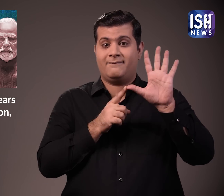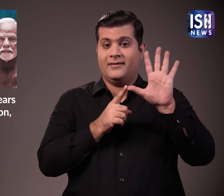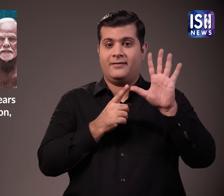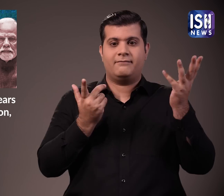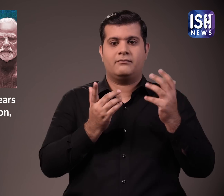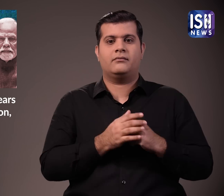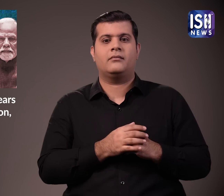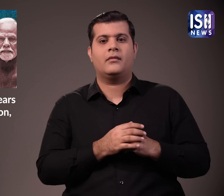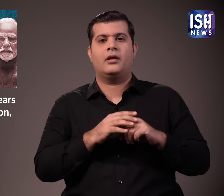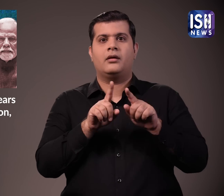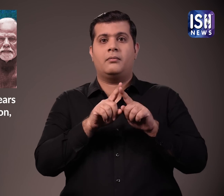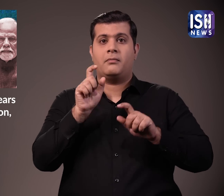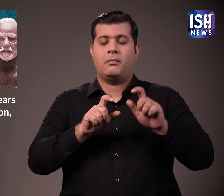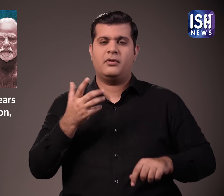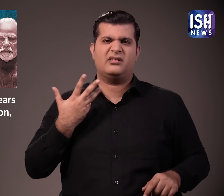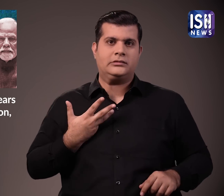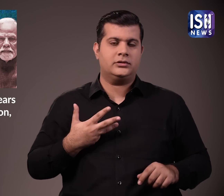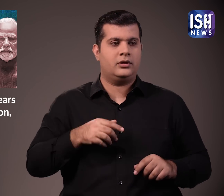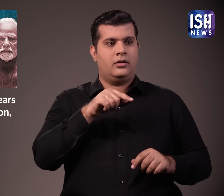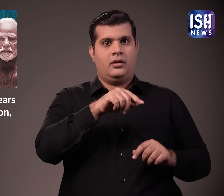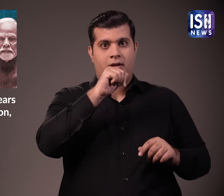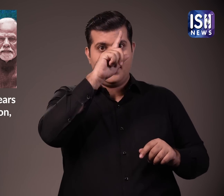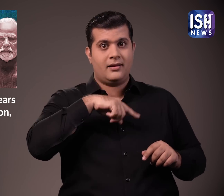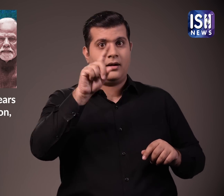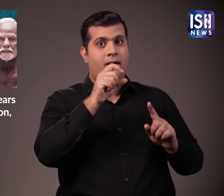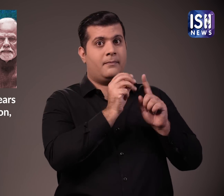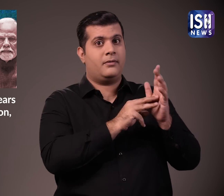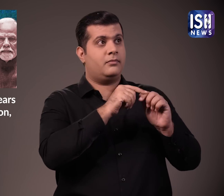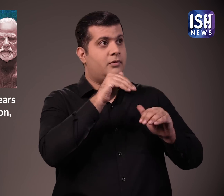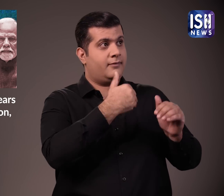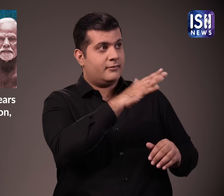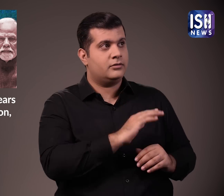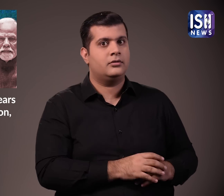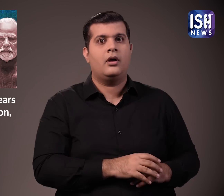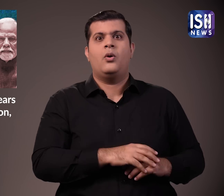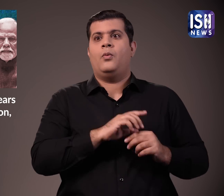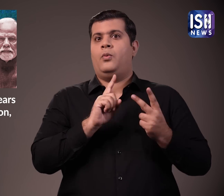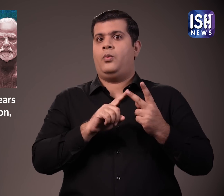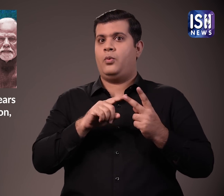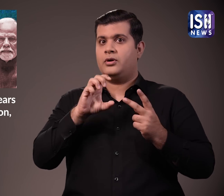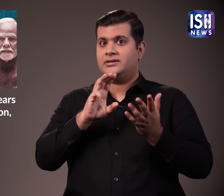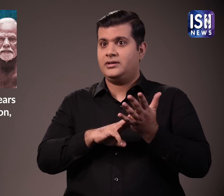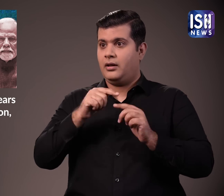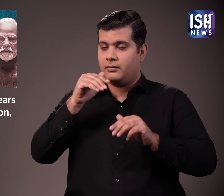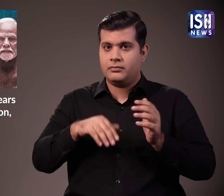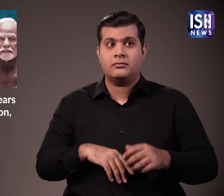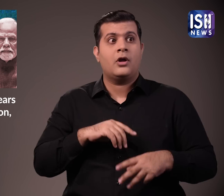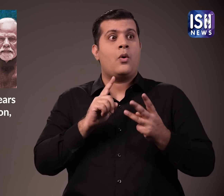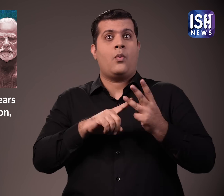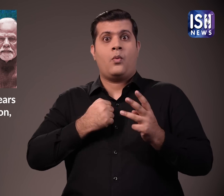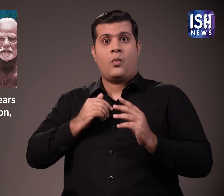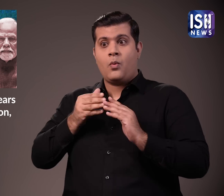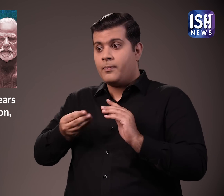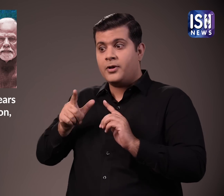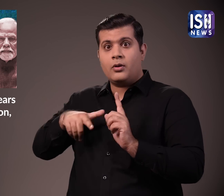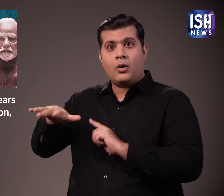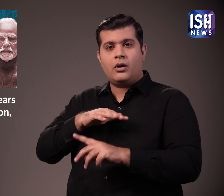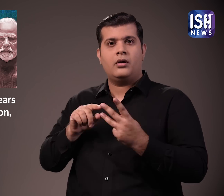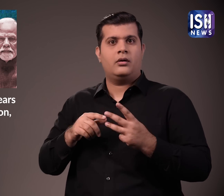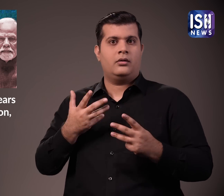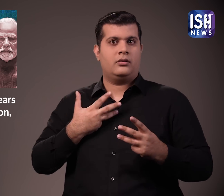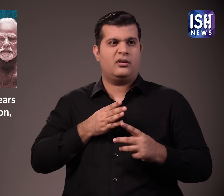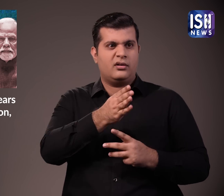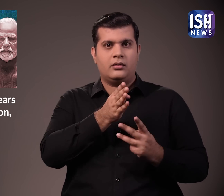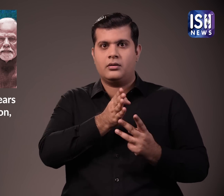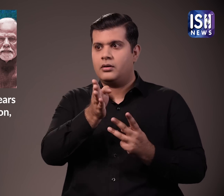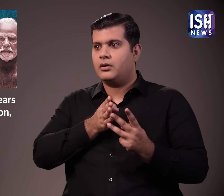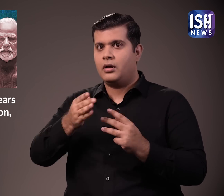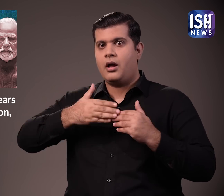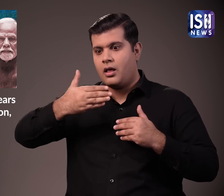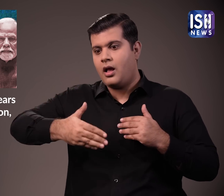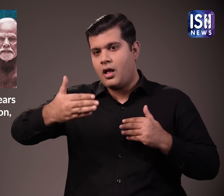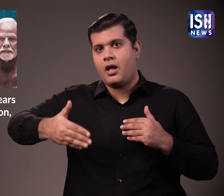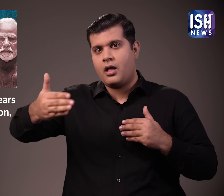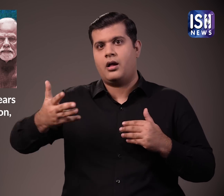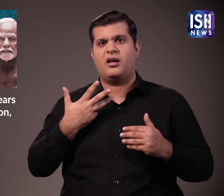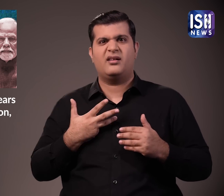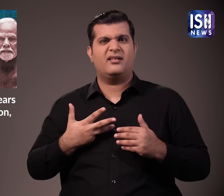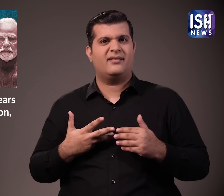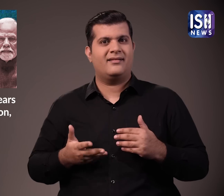5. Voters get fatigued from voting in multiple elections, such as Lok Sabha, state assembly, and civic polls.